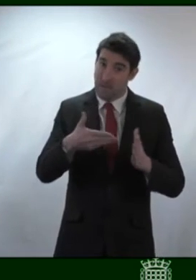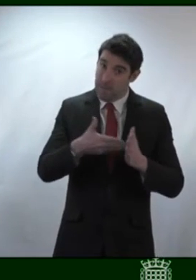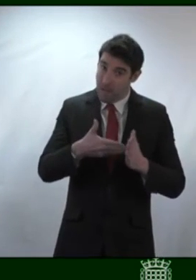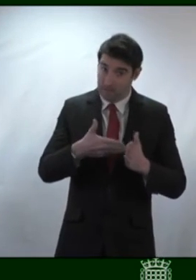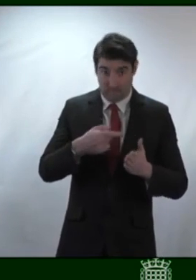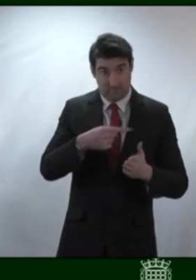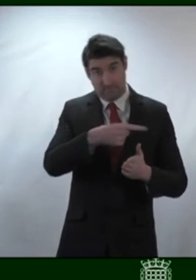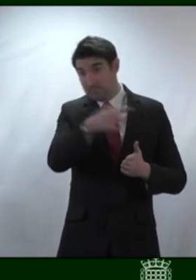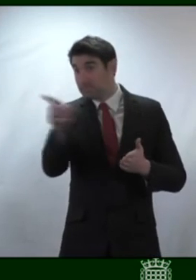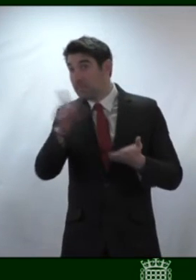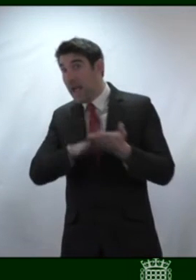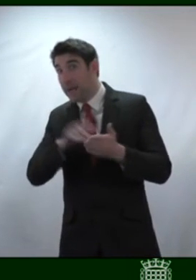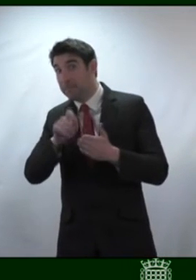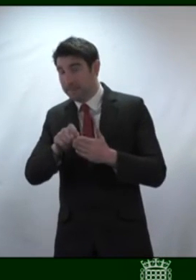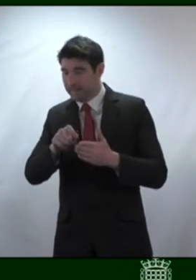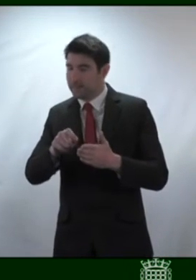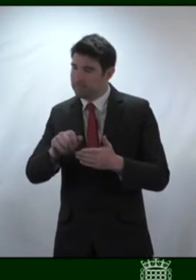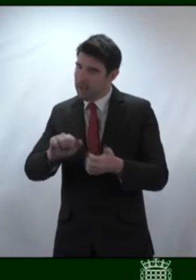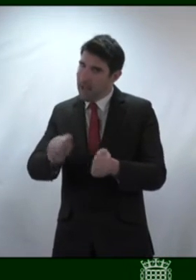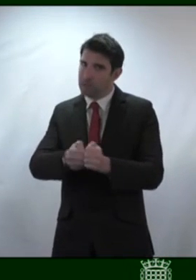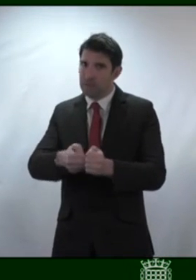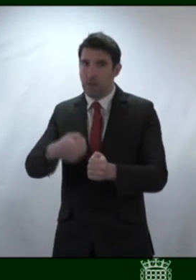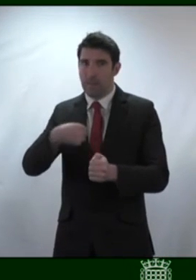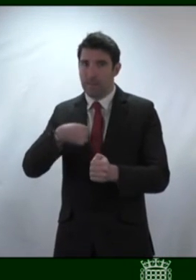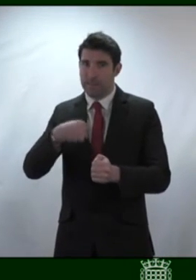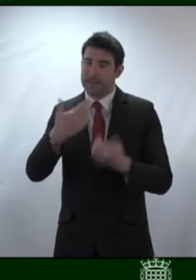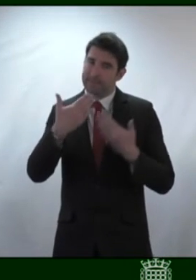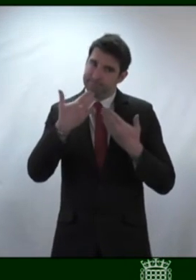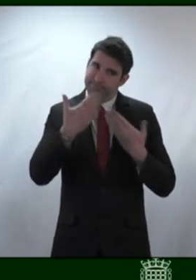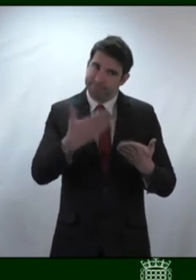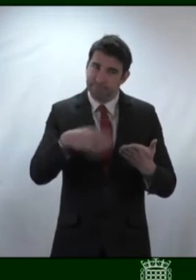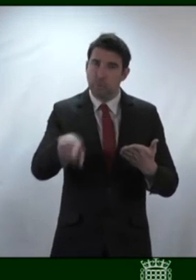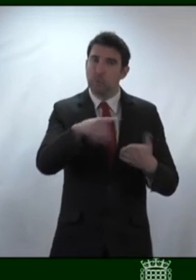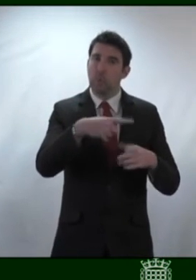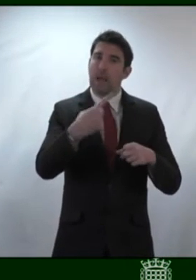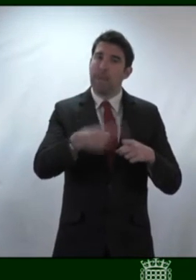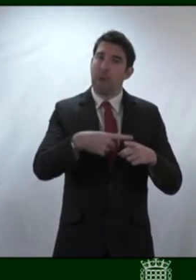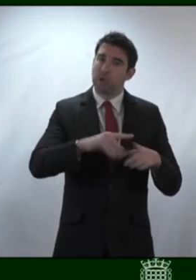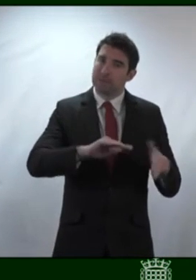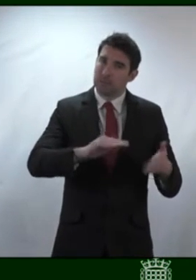our very best wishes to all members of the emergency services, health and care workers,